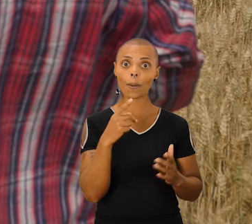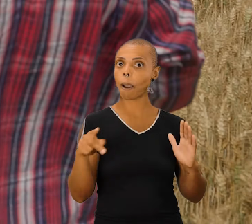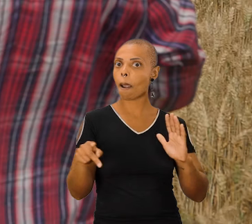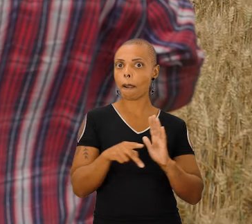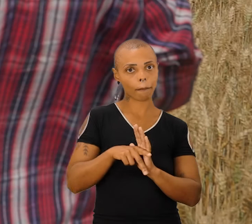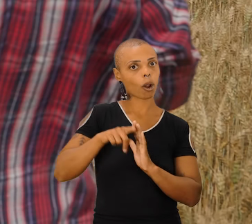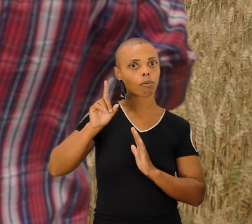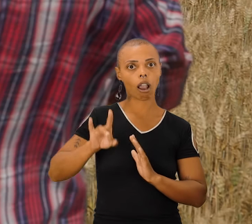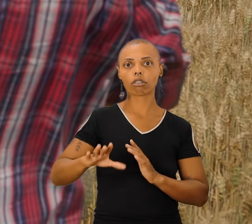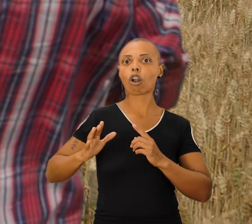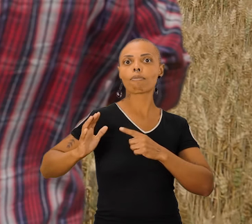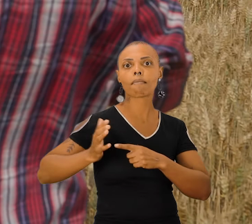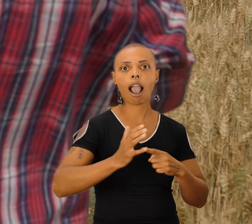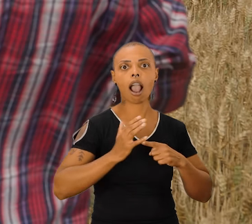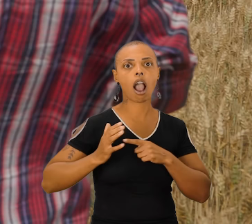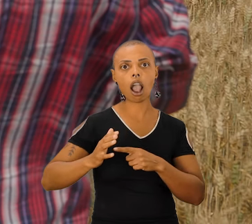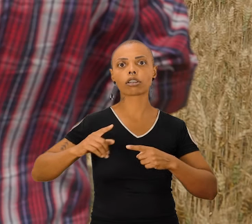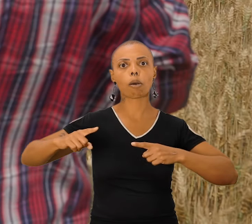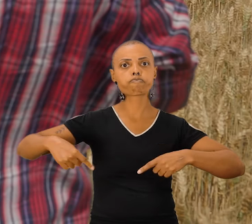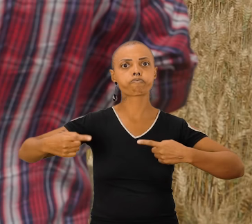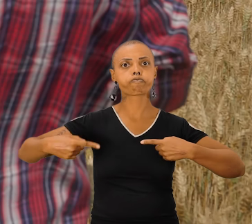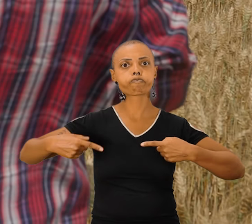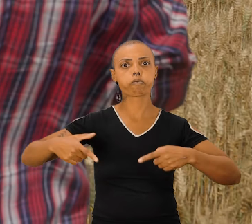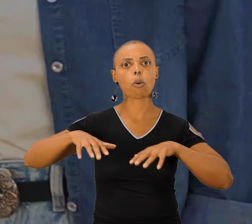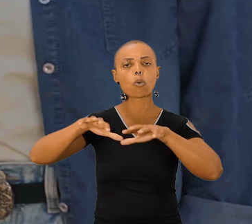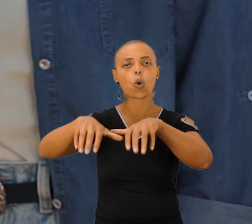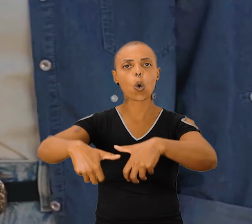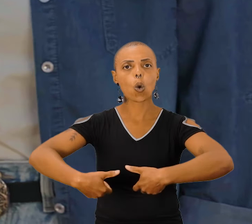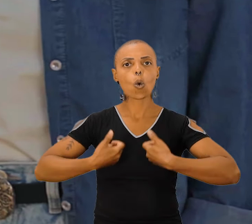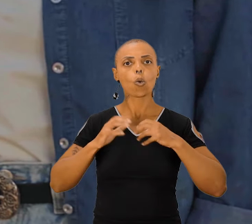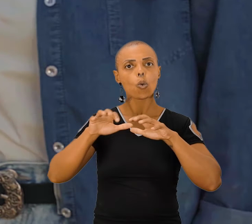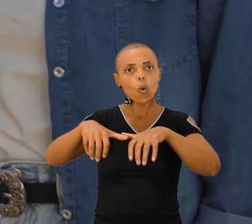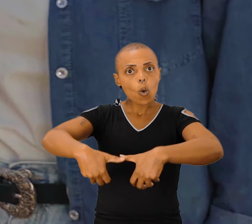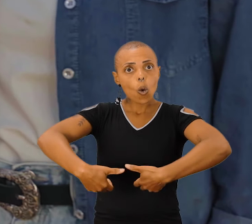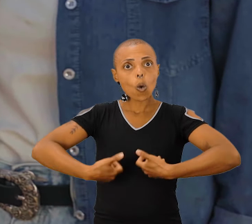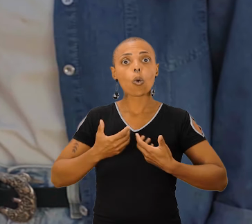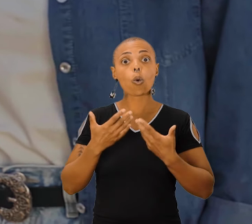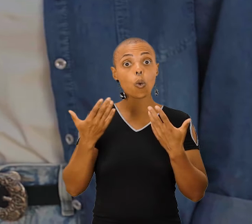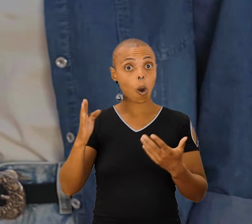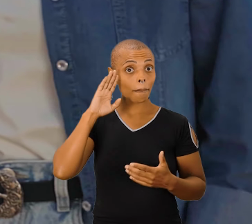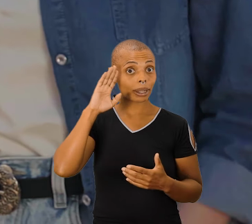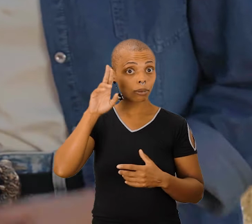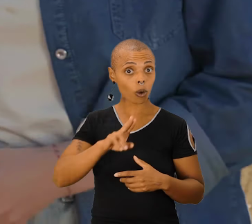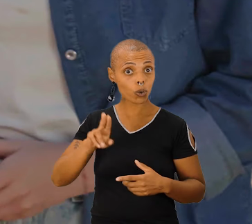That’s why the harvest is... [Mouth noises] mechanized. YES! Where the machines do all the work.